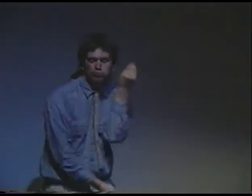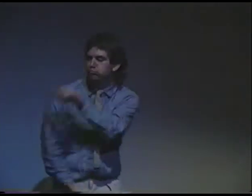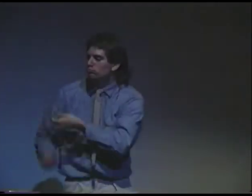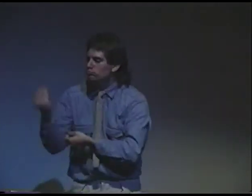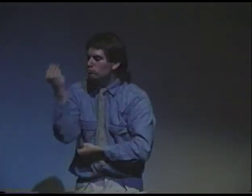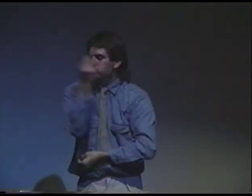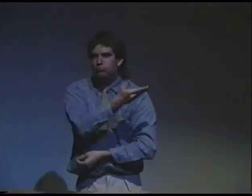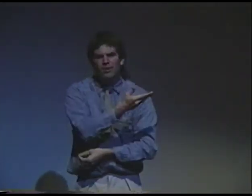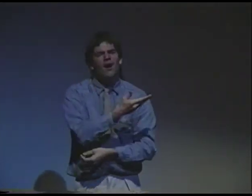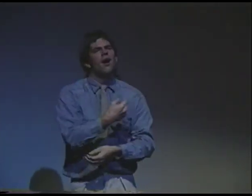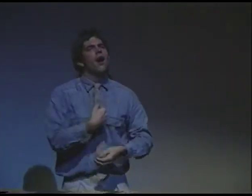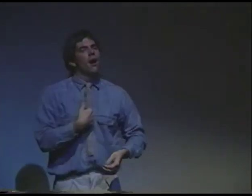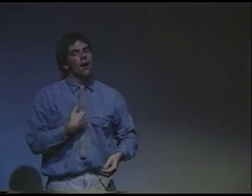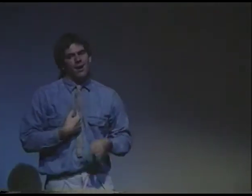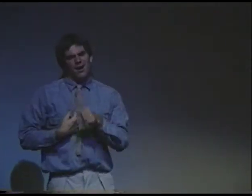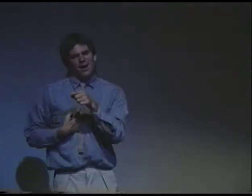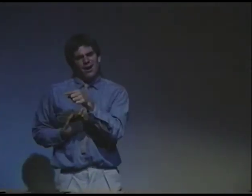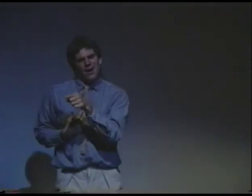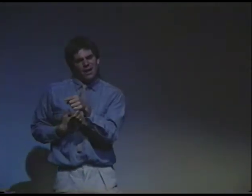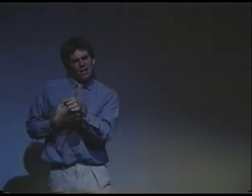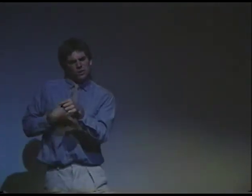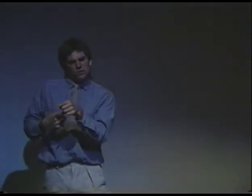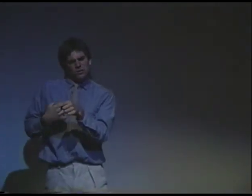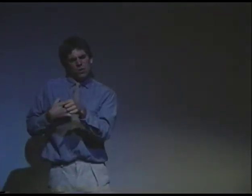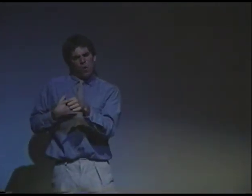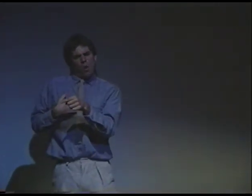So they got together, and they were sharing their information.